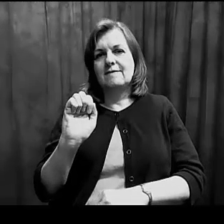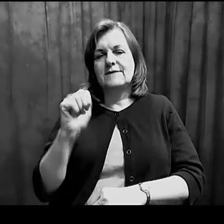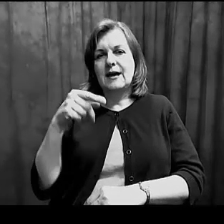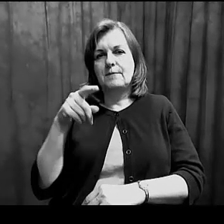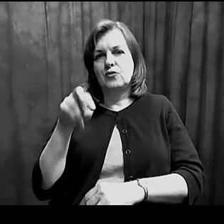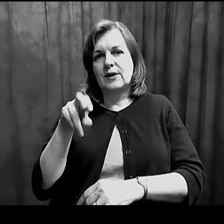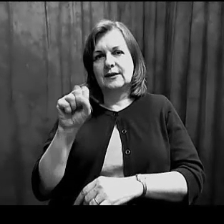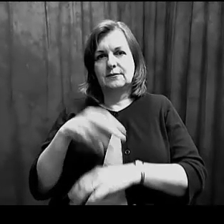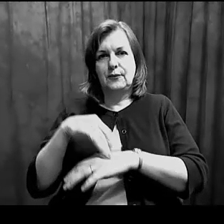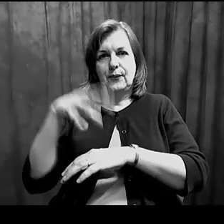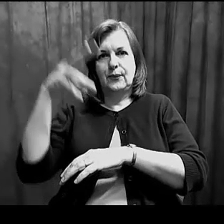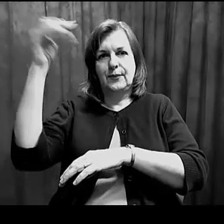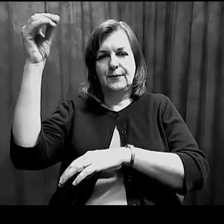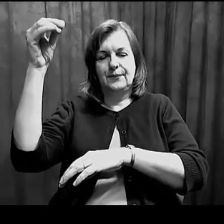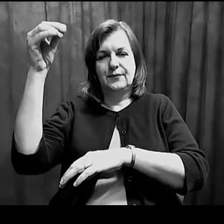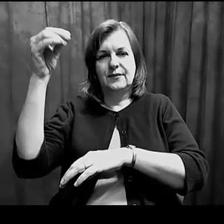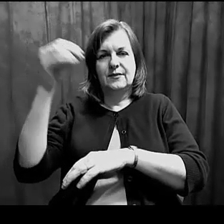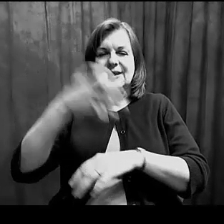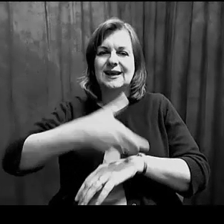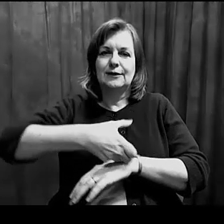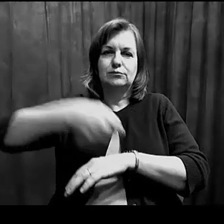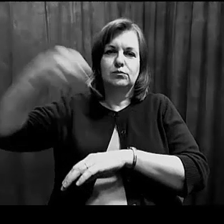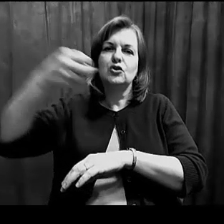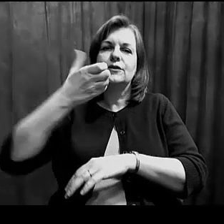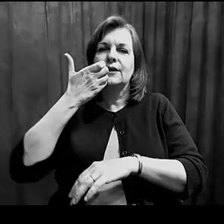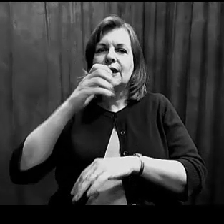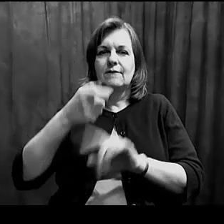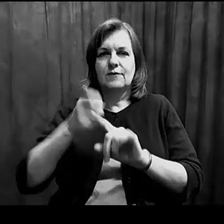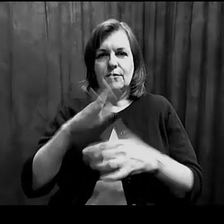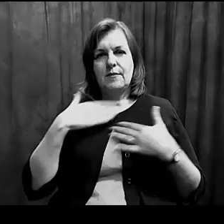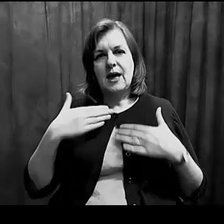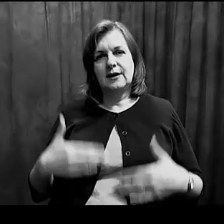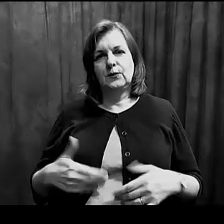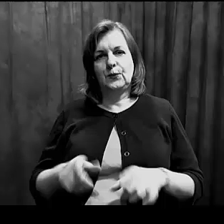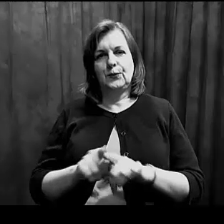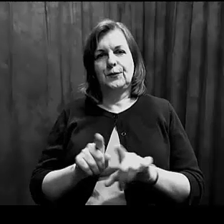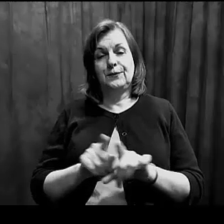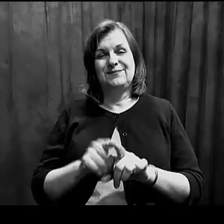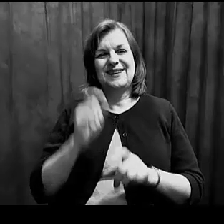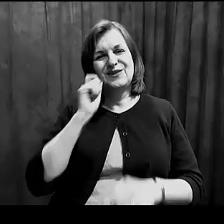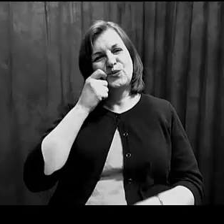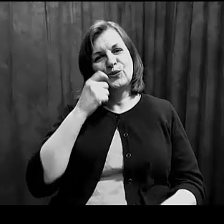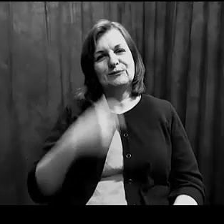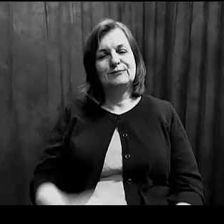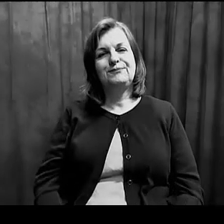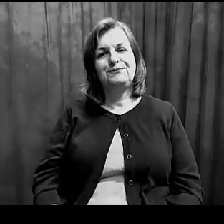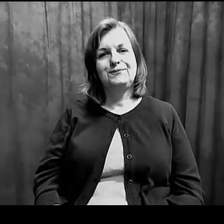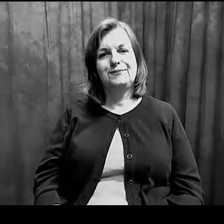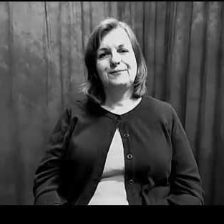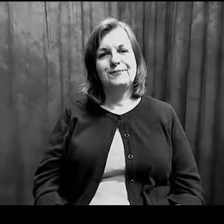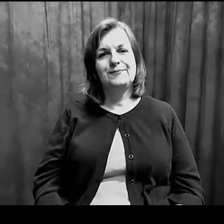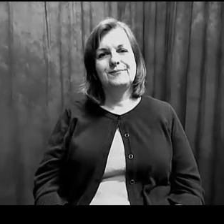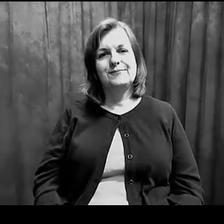and as that water evaporates it actually is taking heat with it from your body